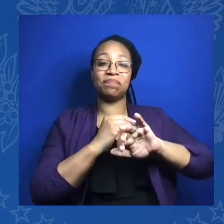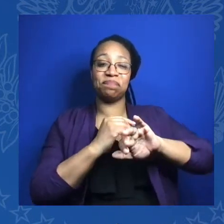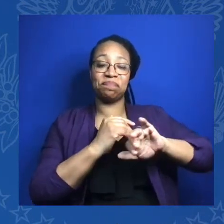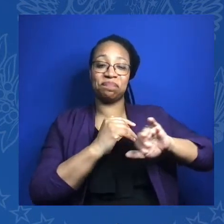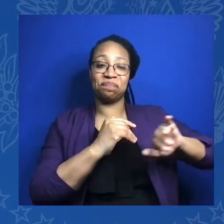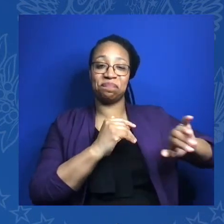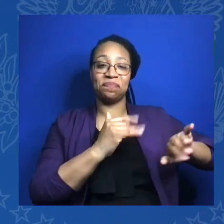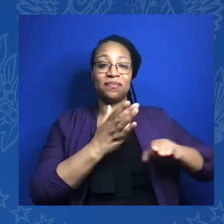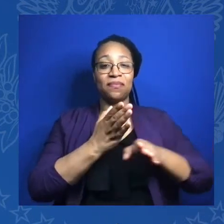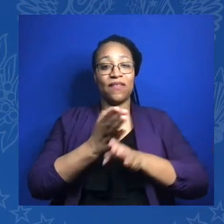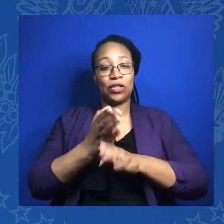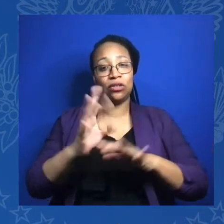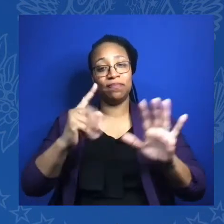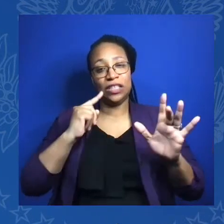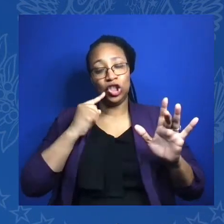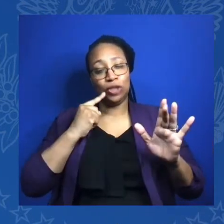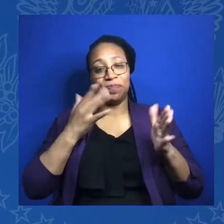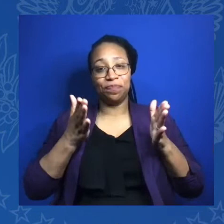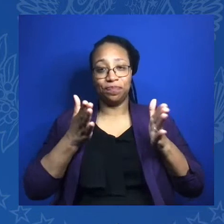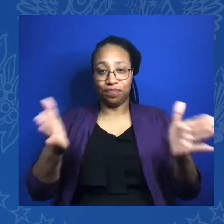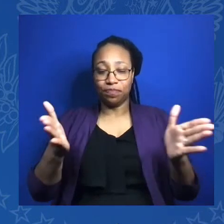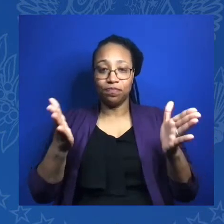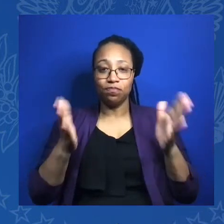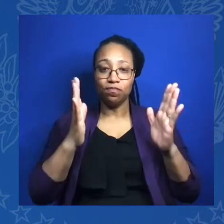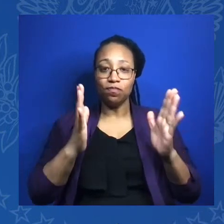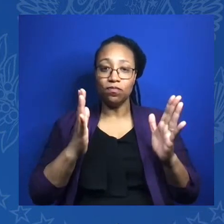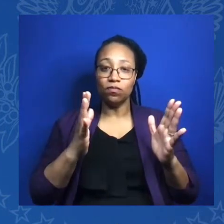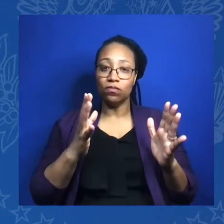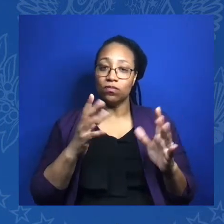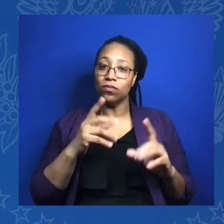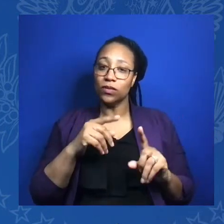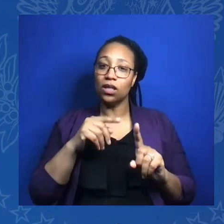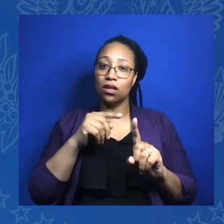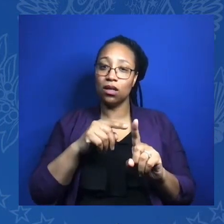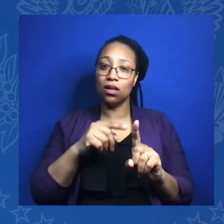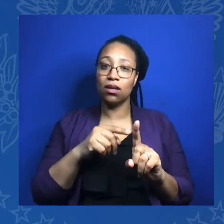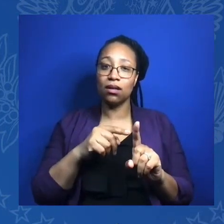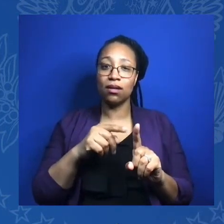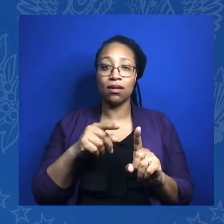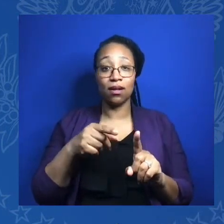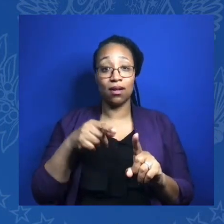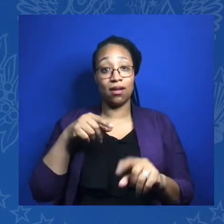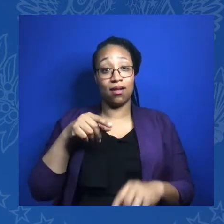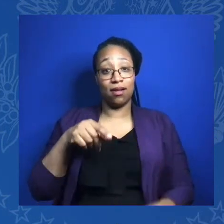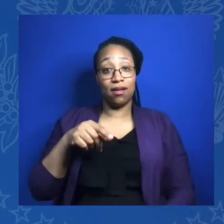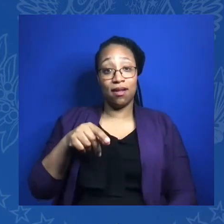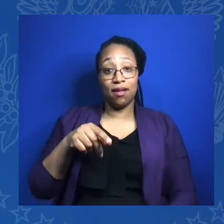Roy was born in Bormingham [sic] born in Birmingham, Alabama. He graduated from a great HBCU, Florida A&M.